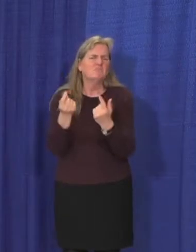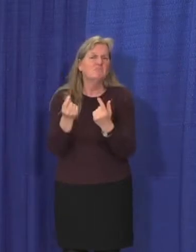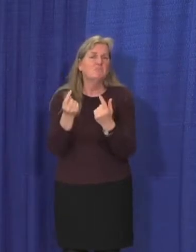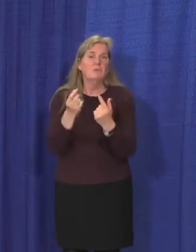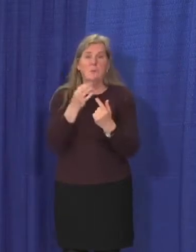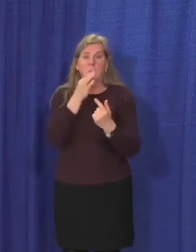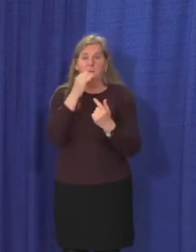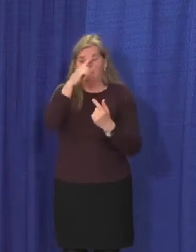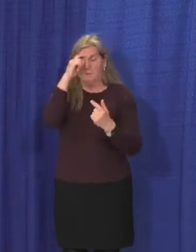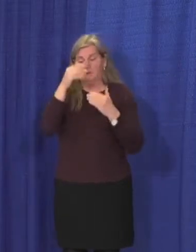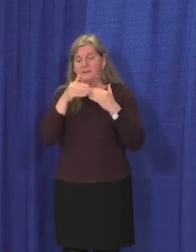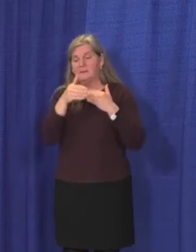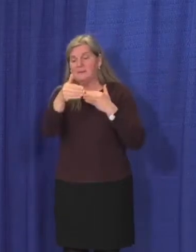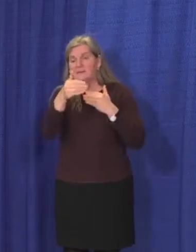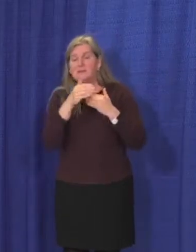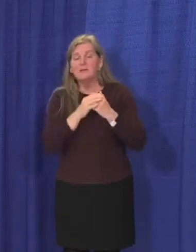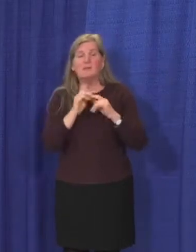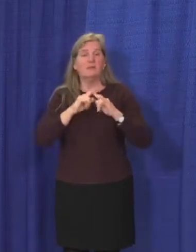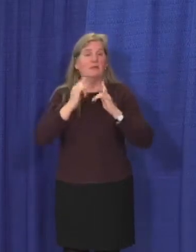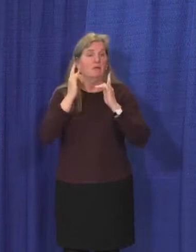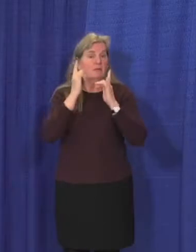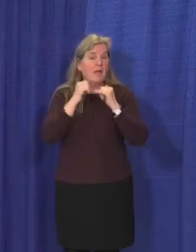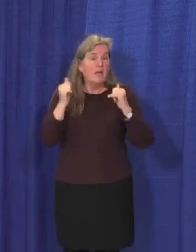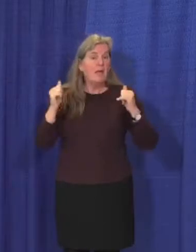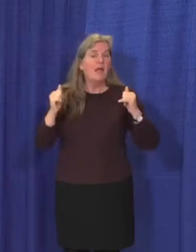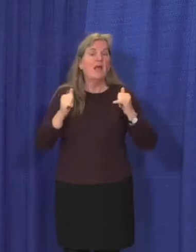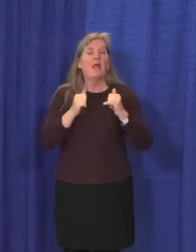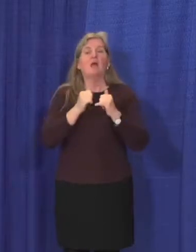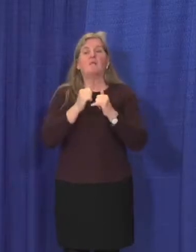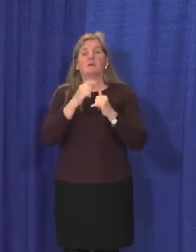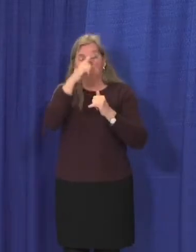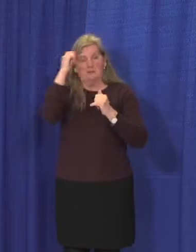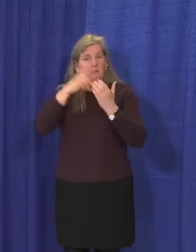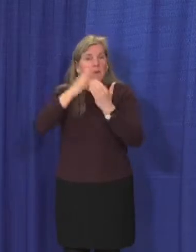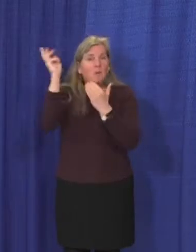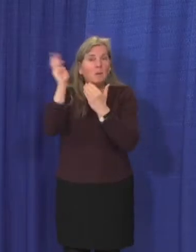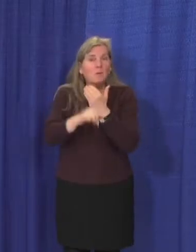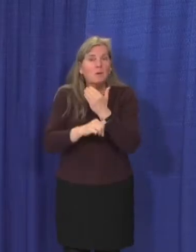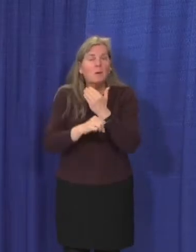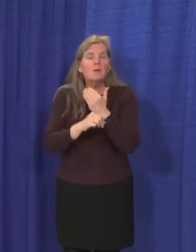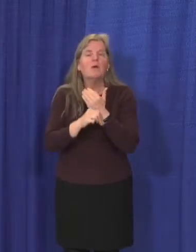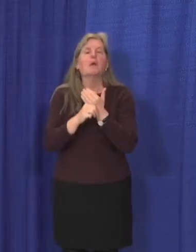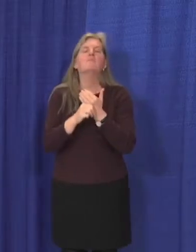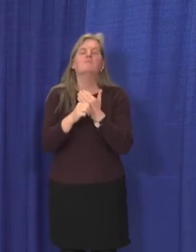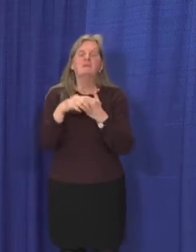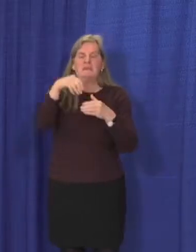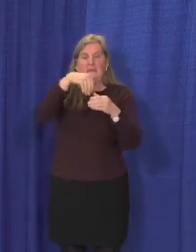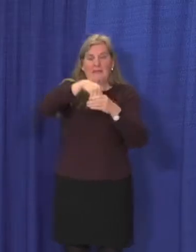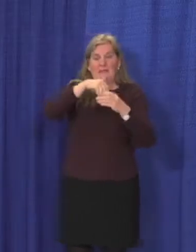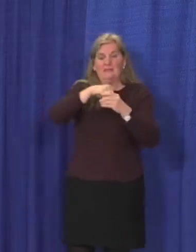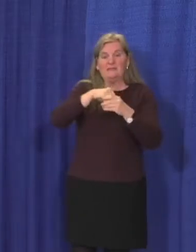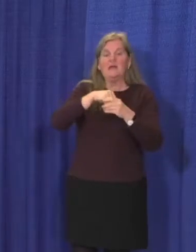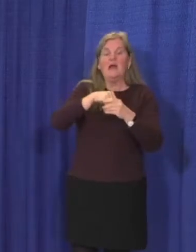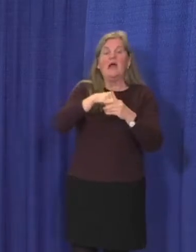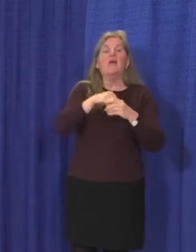As we look towards the summer and return of camps and recreation we are looking to